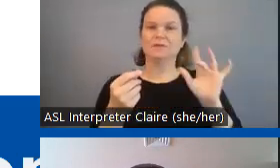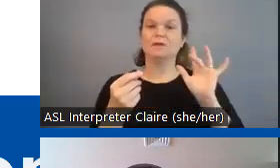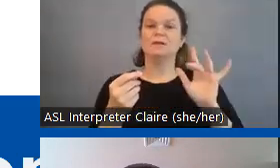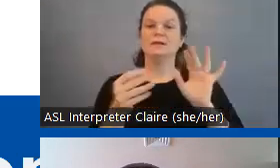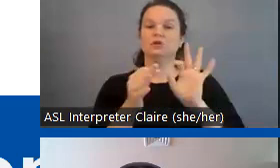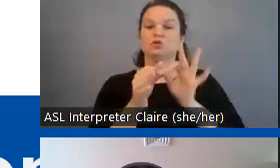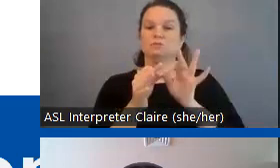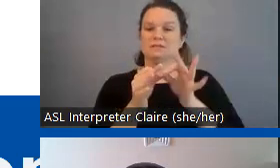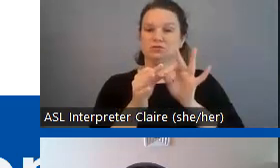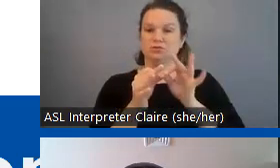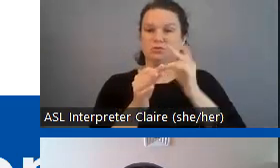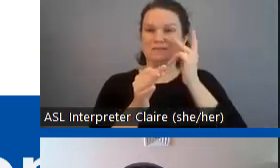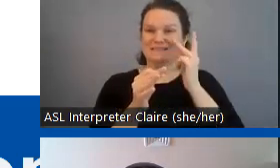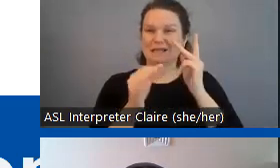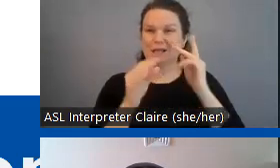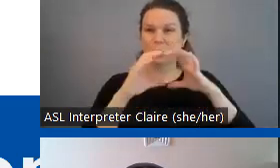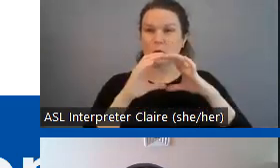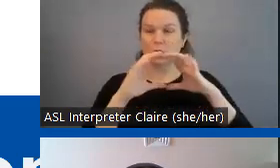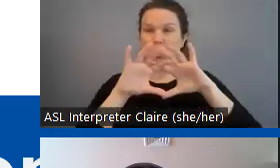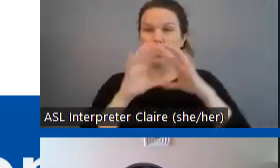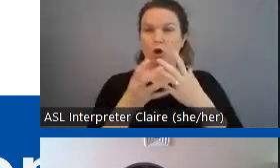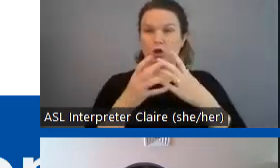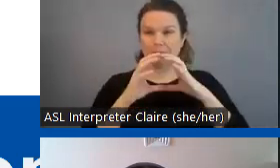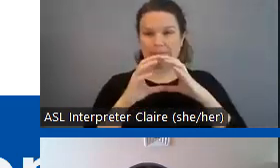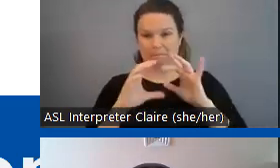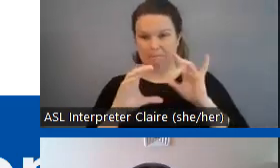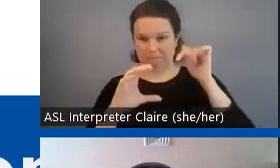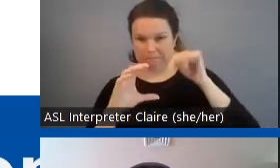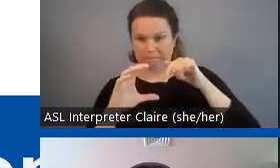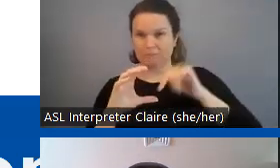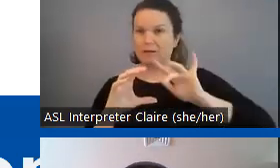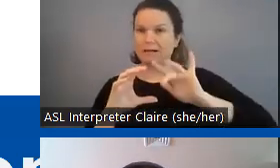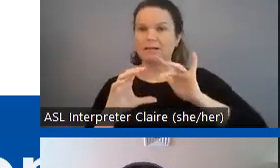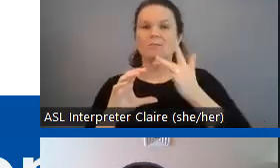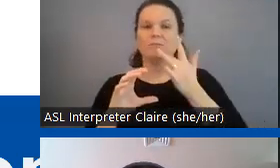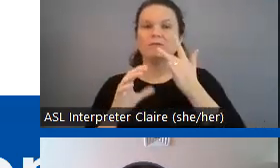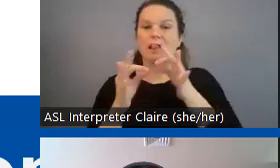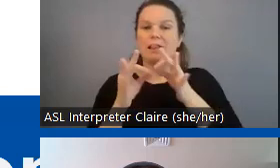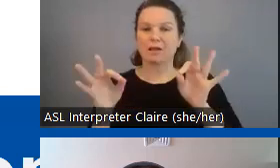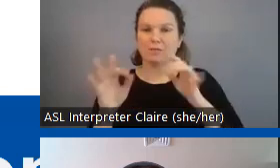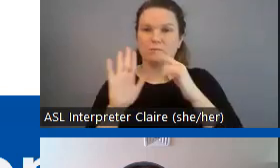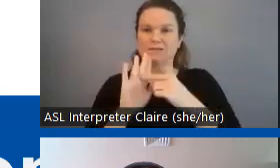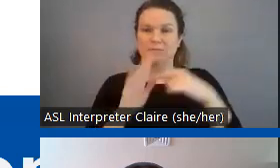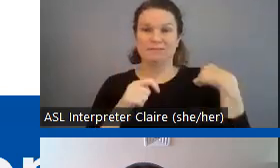There is a small globe at the bottom. Click the language that you would like